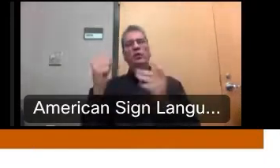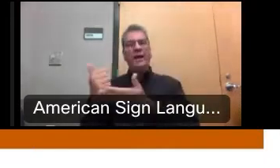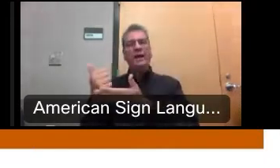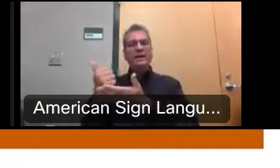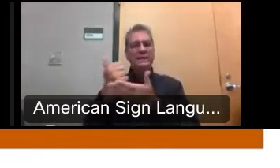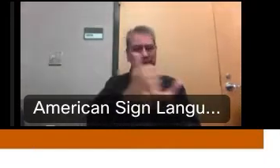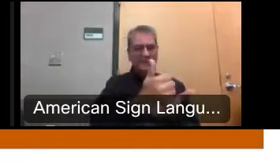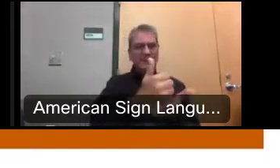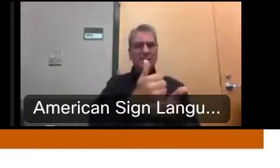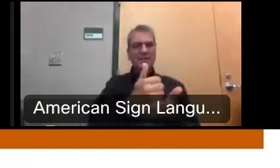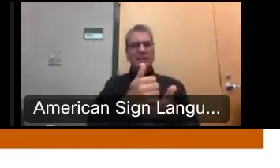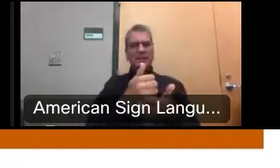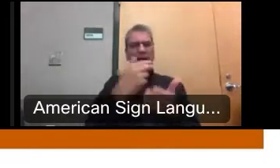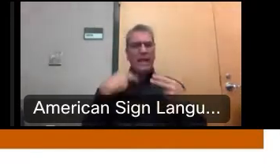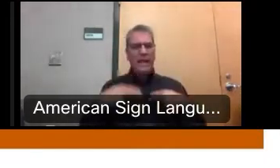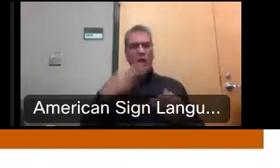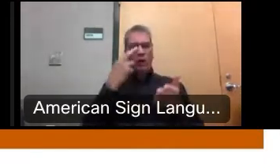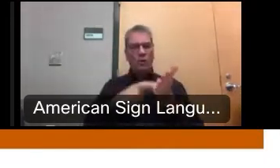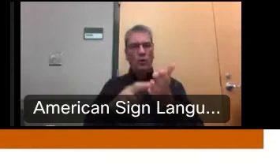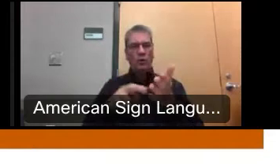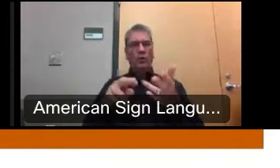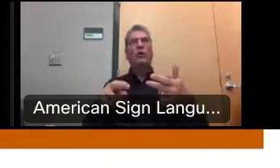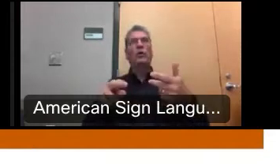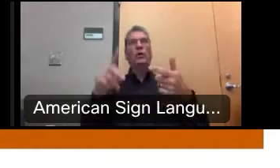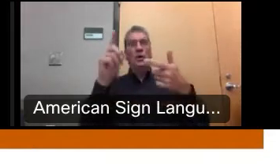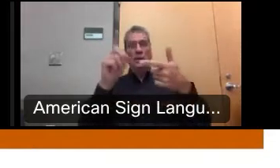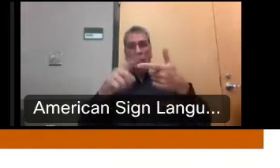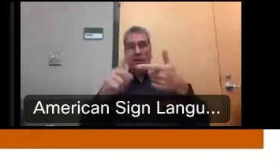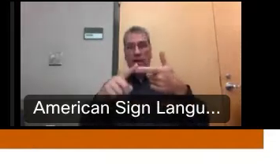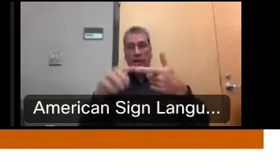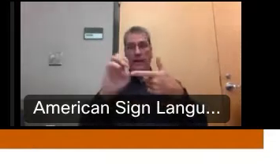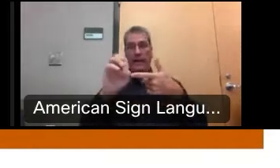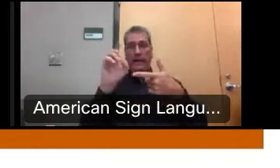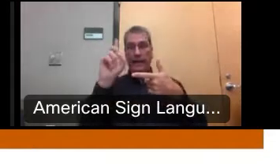And kind of advance what we know on the education side. Um, 3, weeks ago, we hosted an event